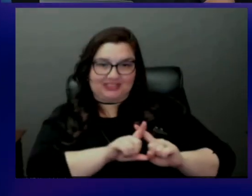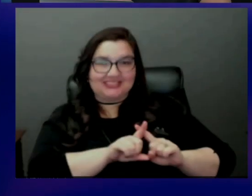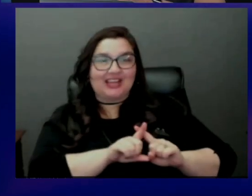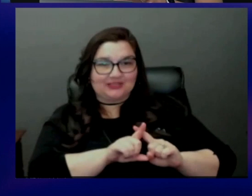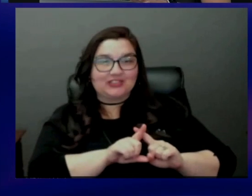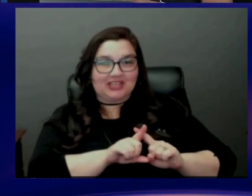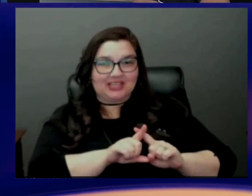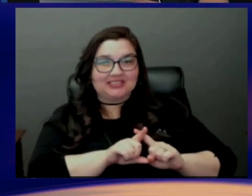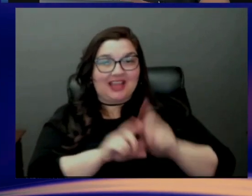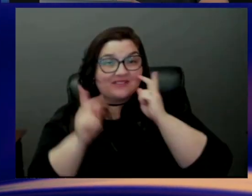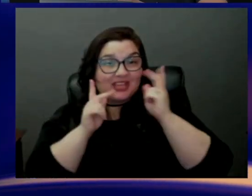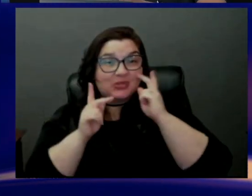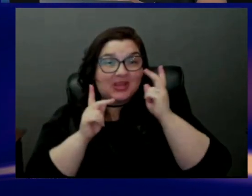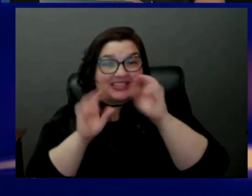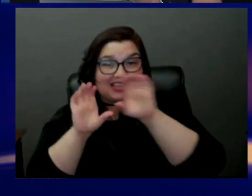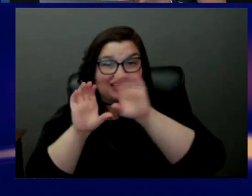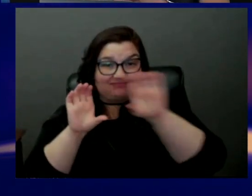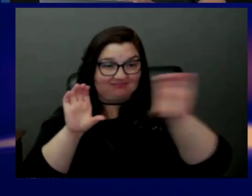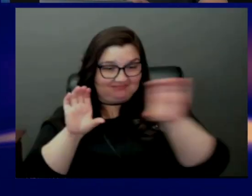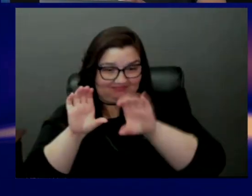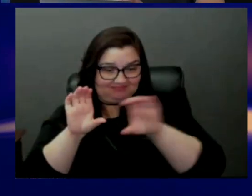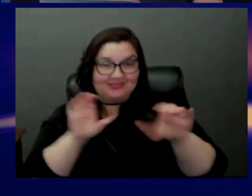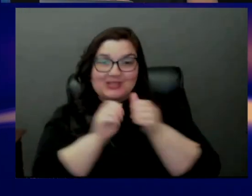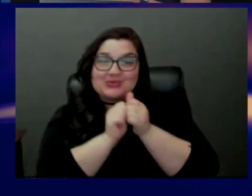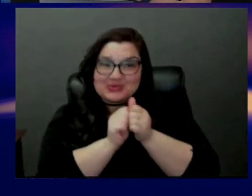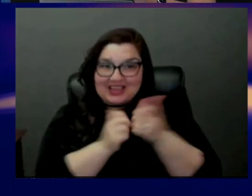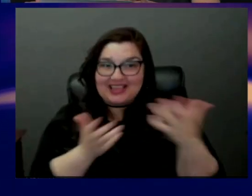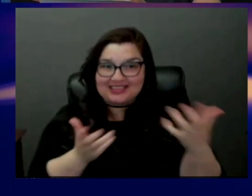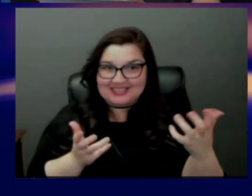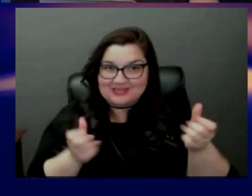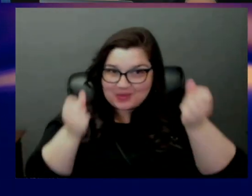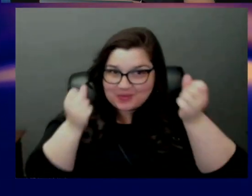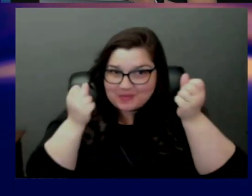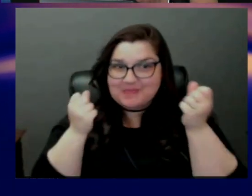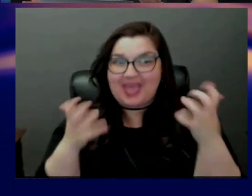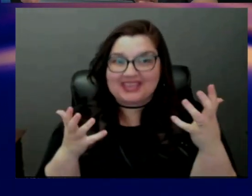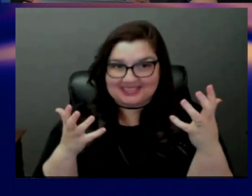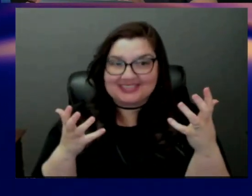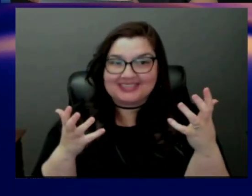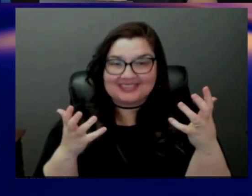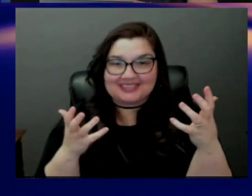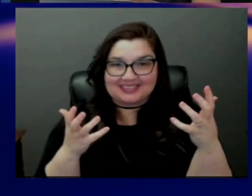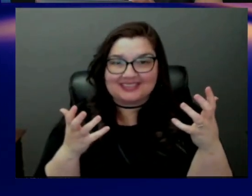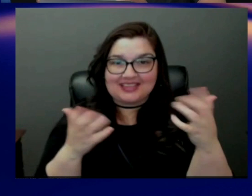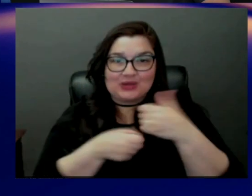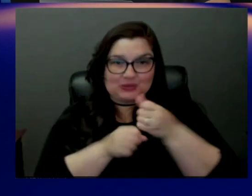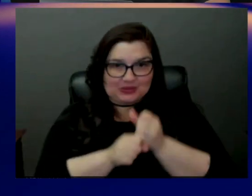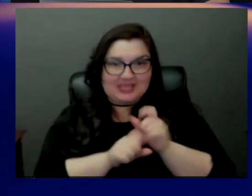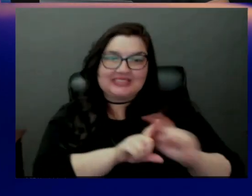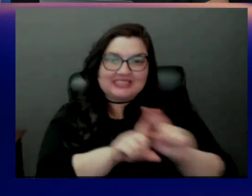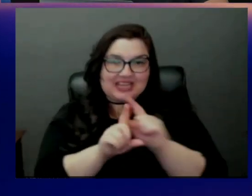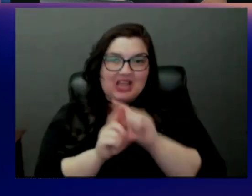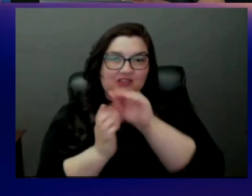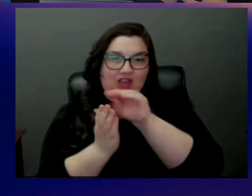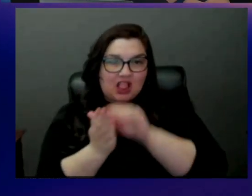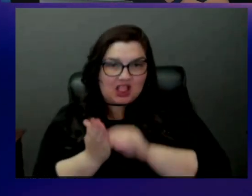So if I've created many visualizations on different log files that are part of my end to an app environment